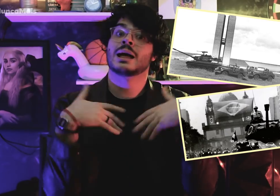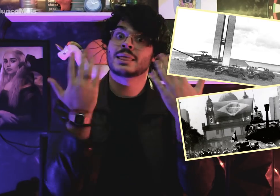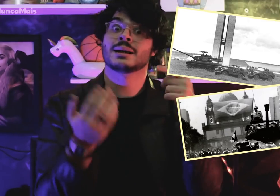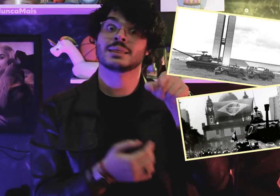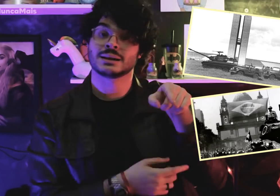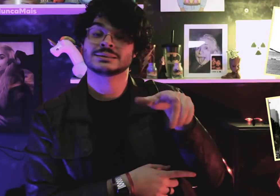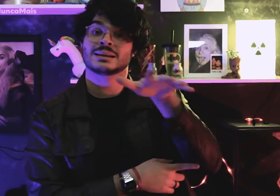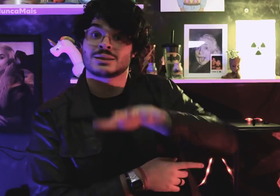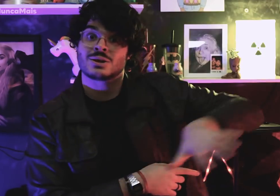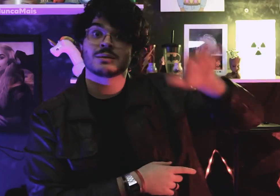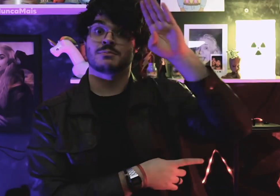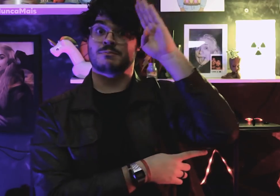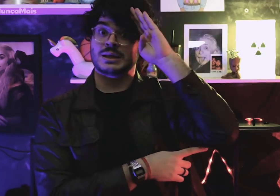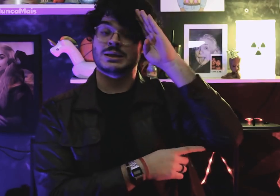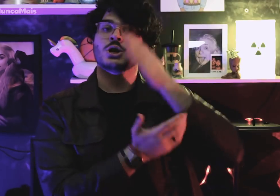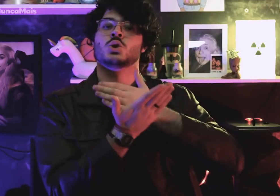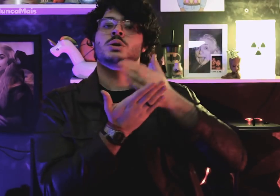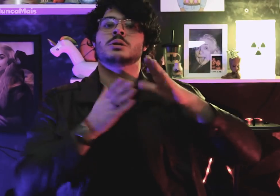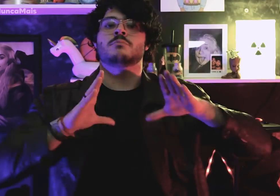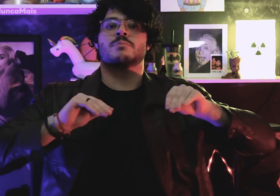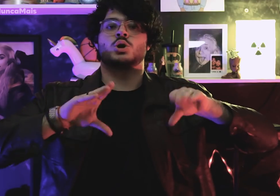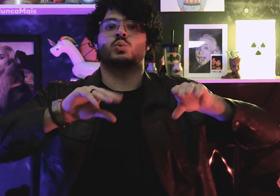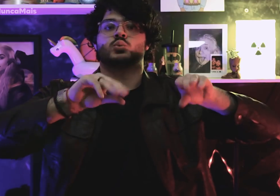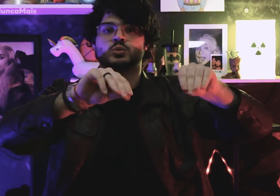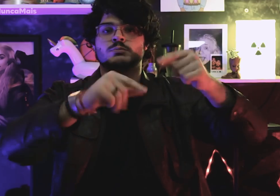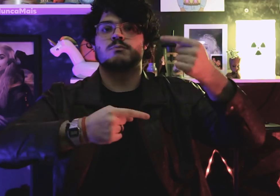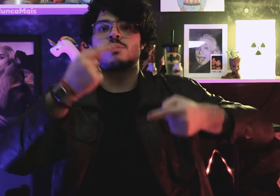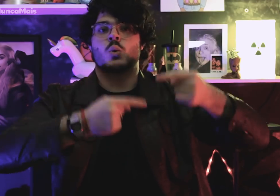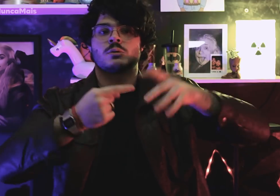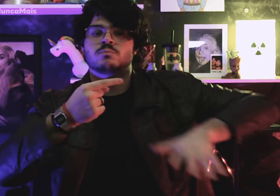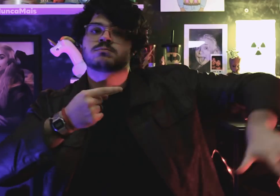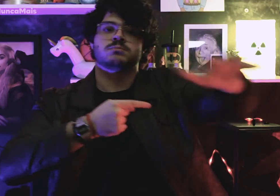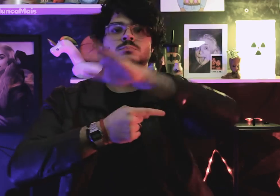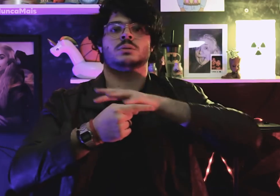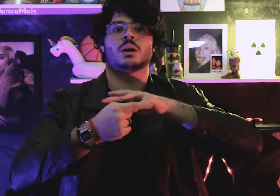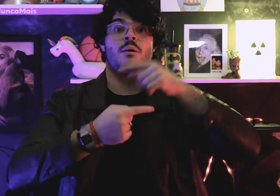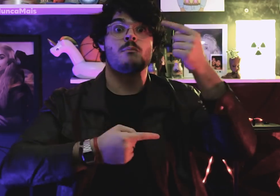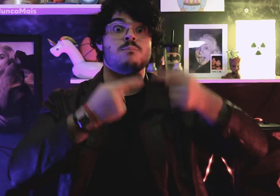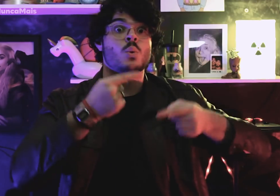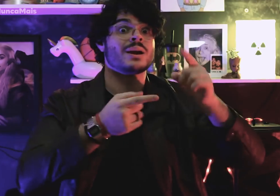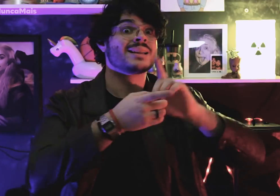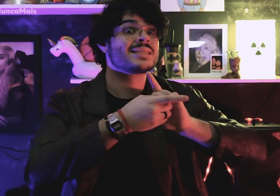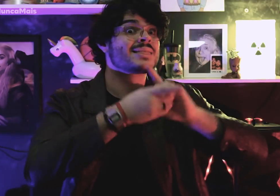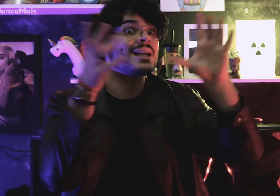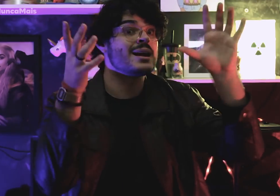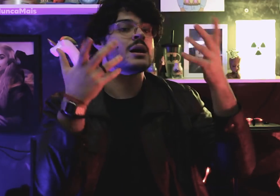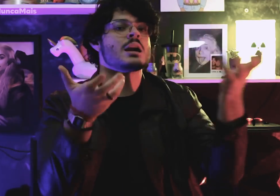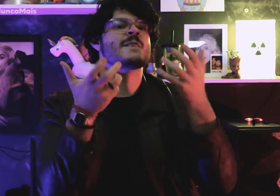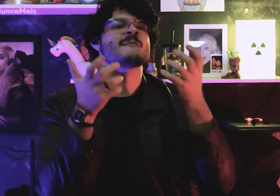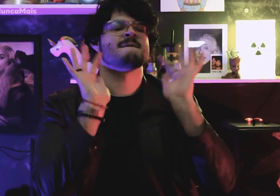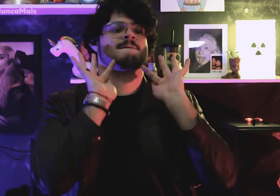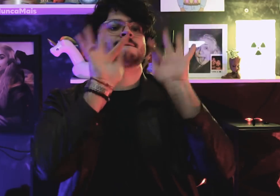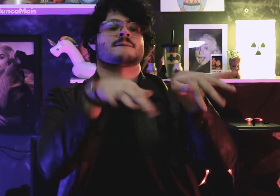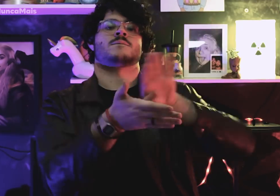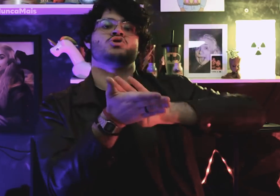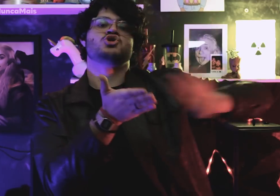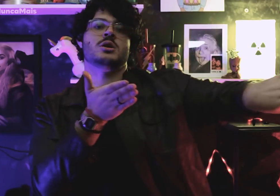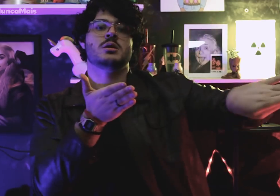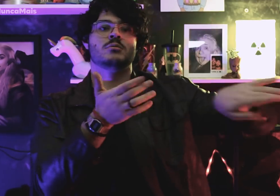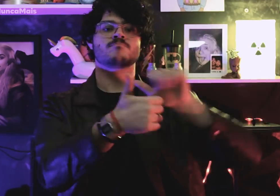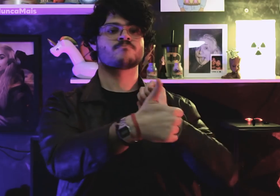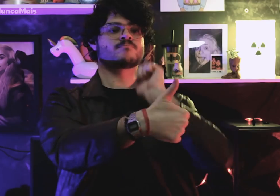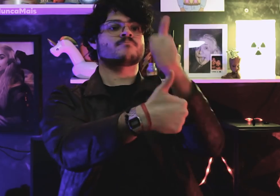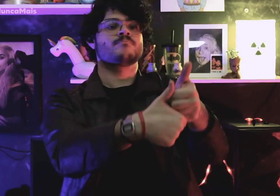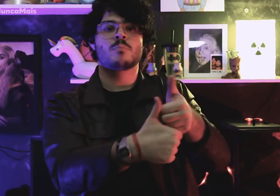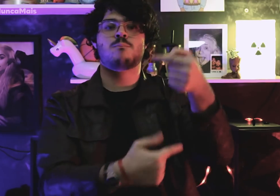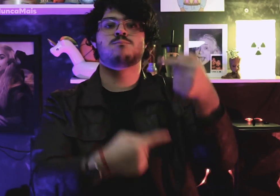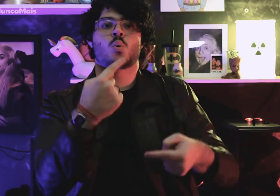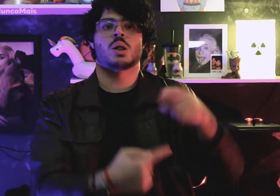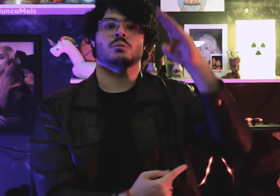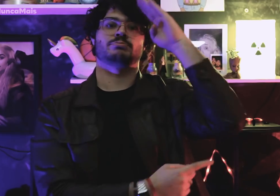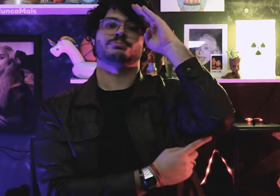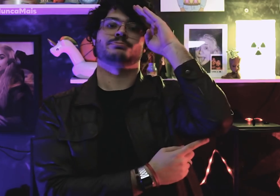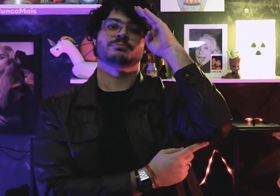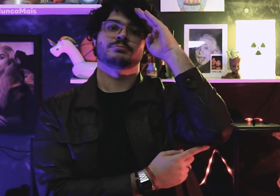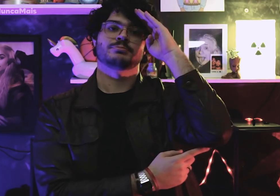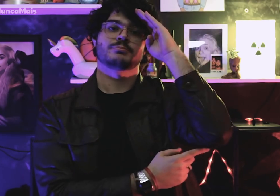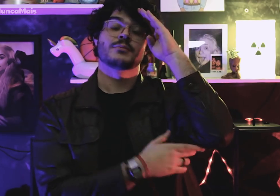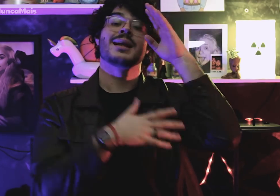putting an end to the democratic regime and starting the military regime in the country.